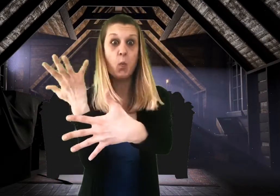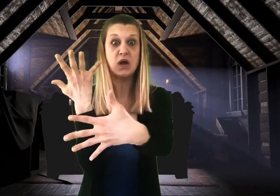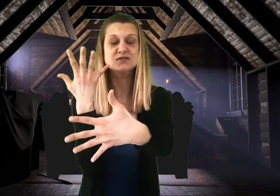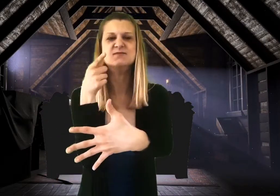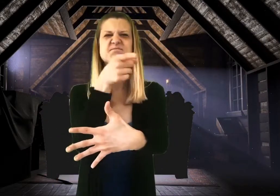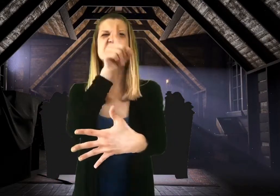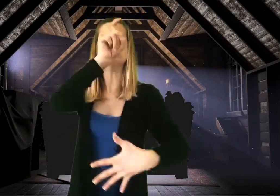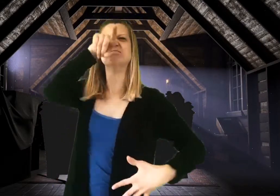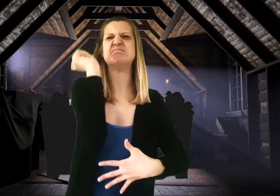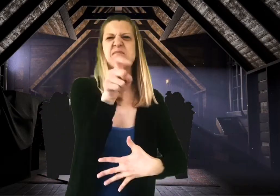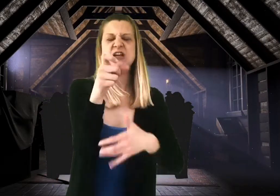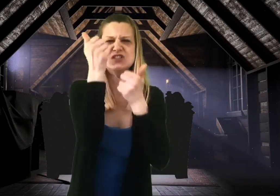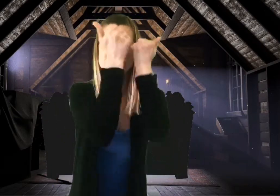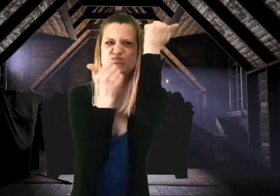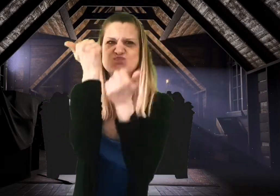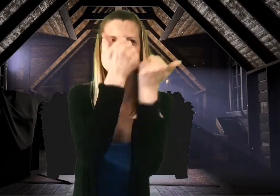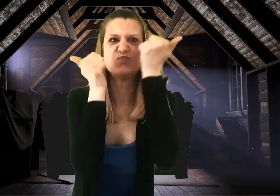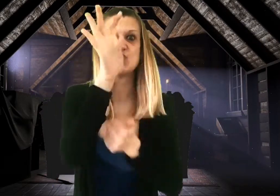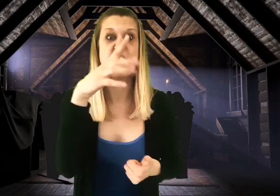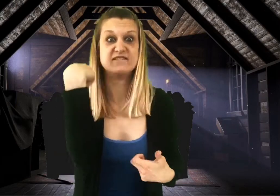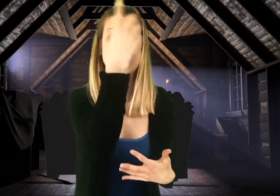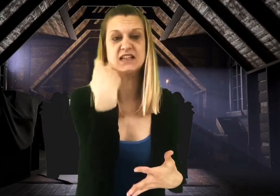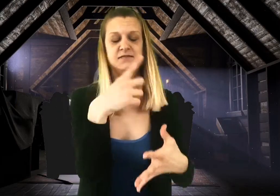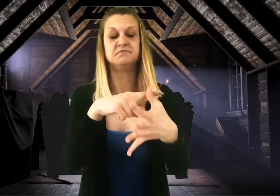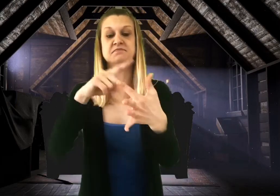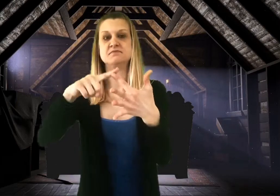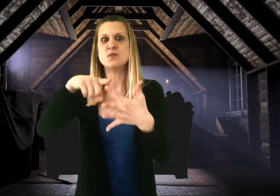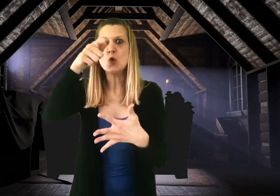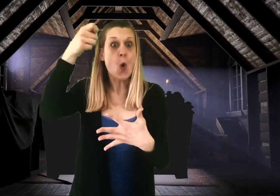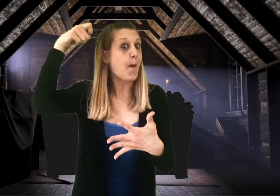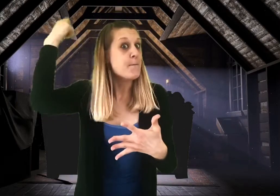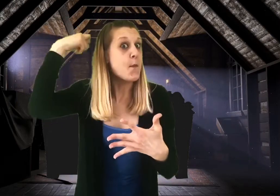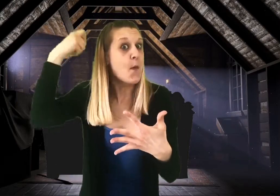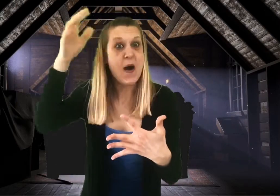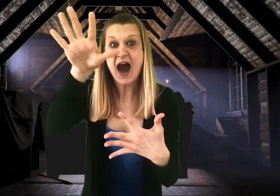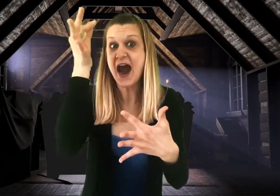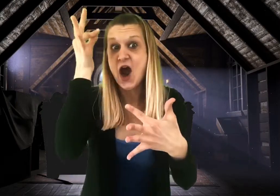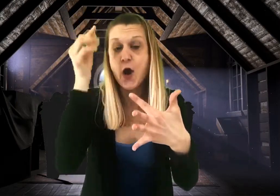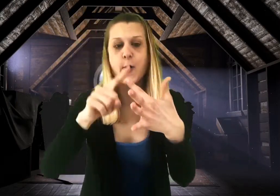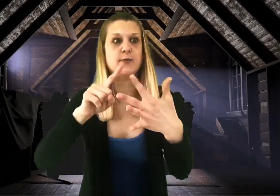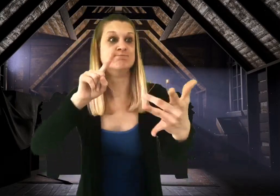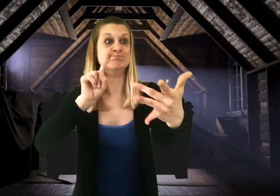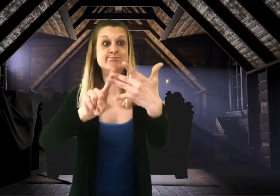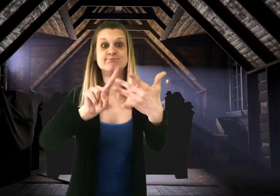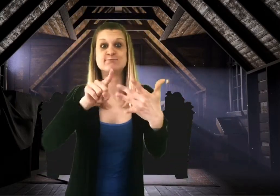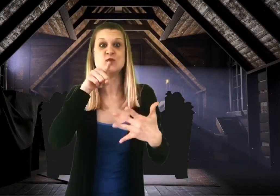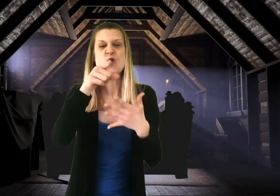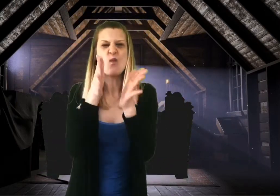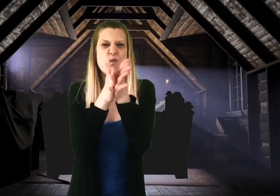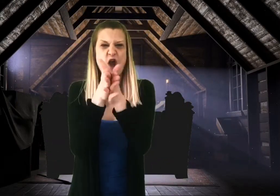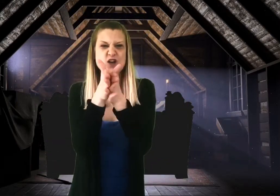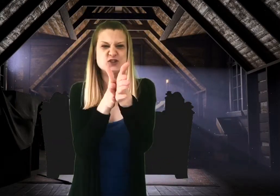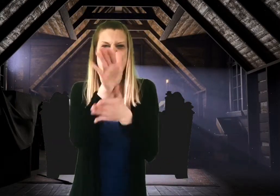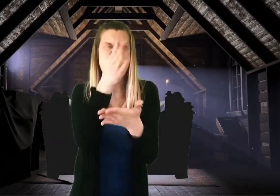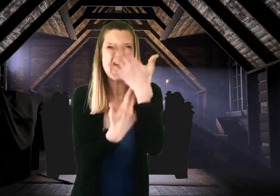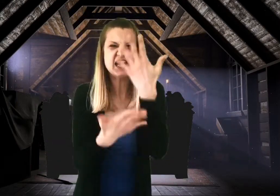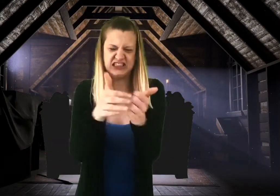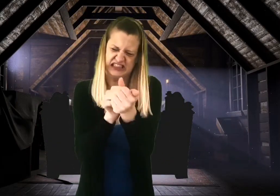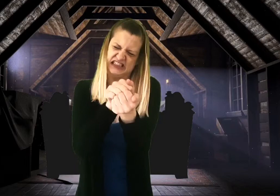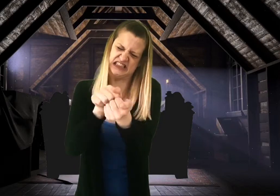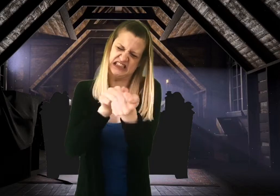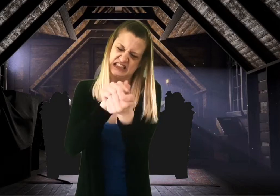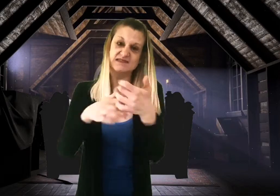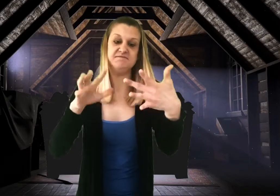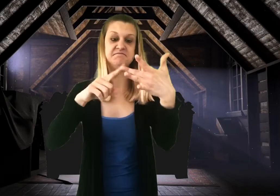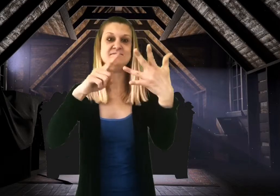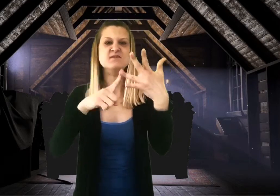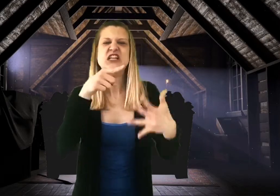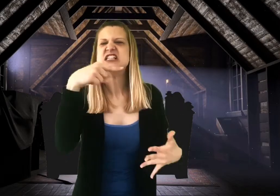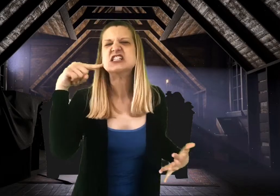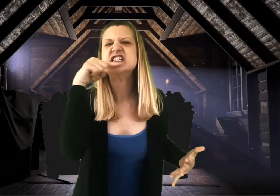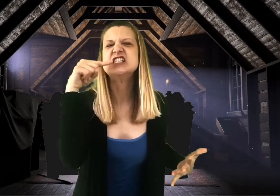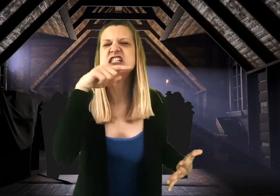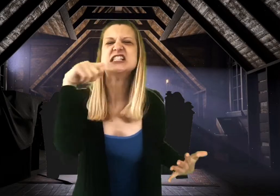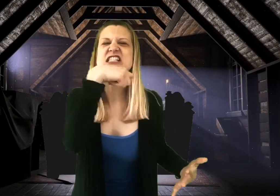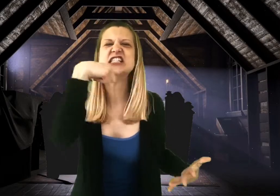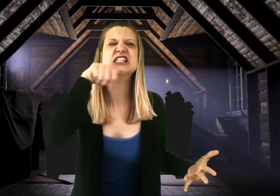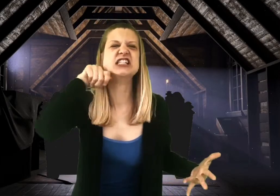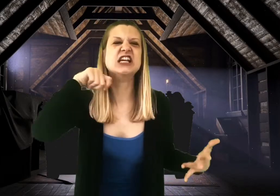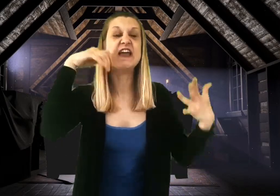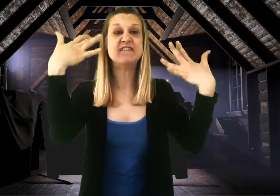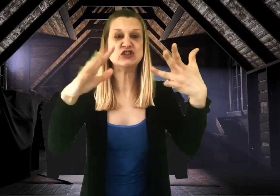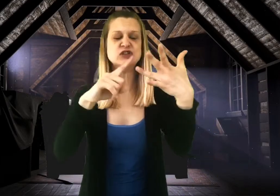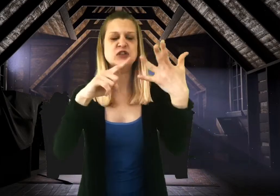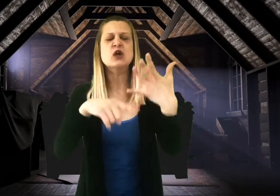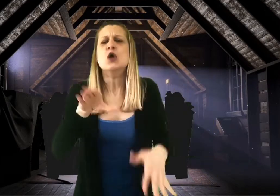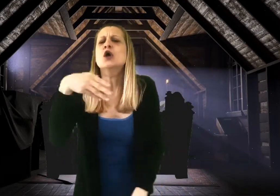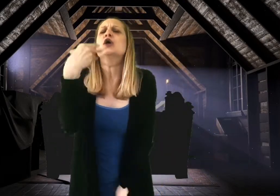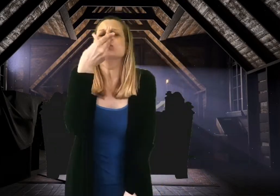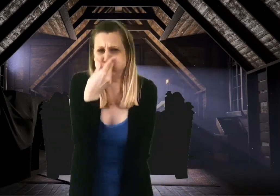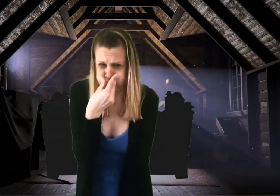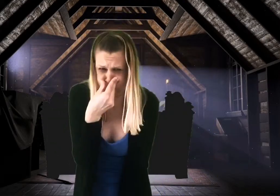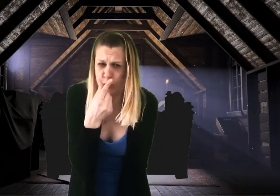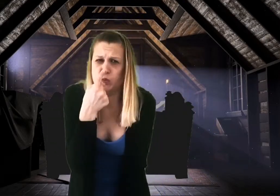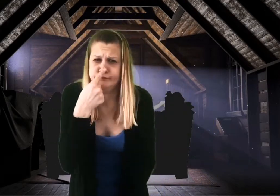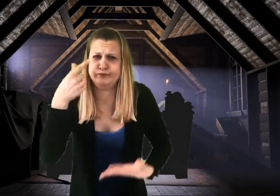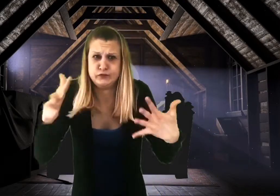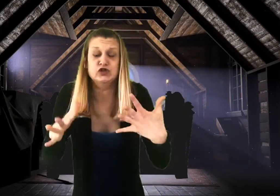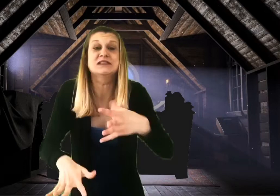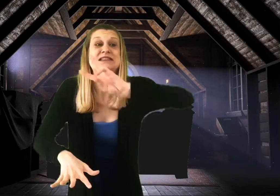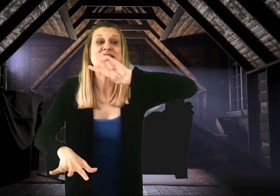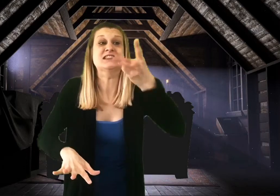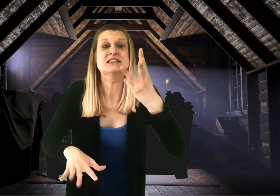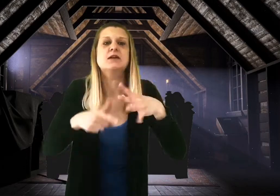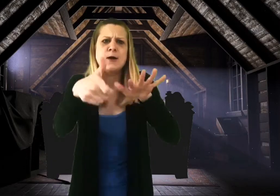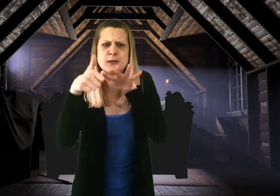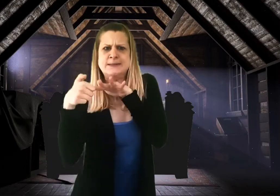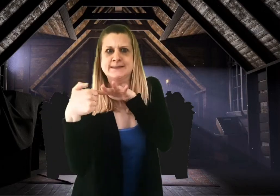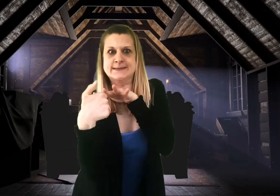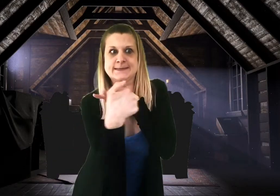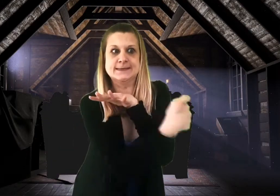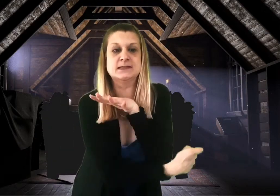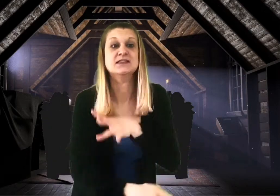Wash your face, comb your hair, scrub your hands, brush your teeth, blow your nose, cut your nails,